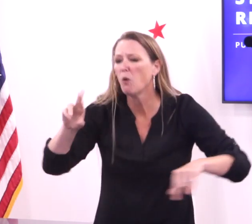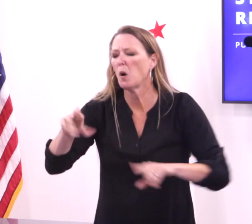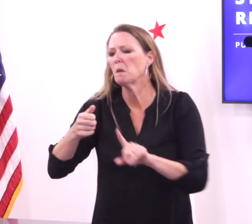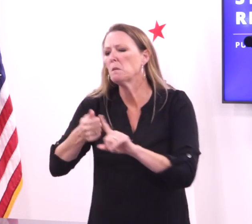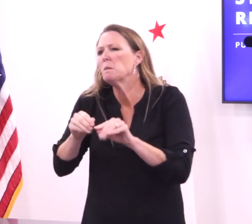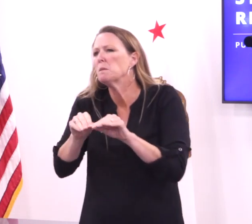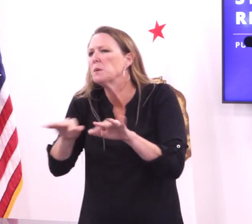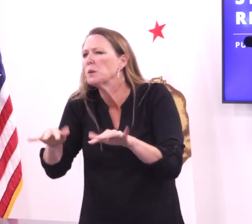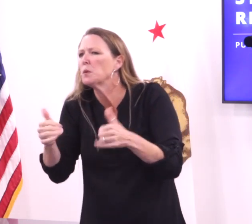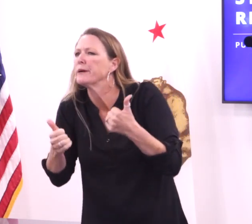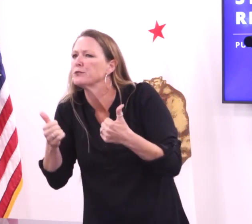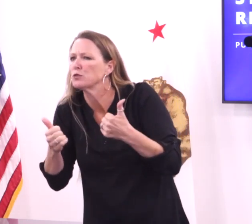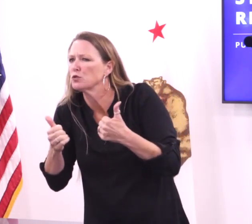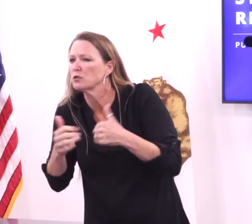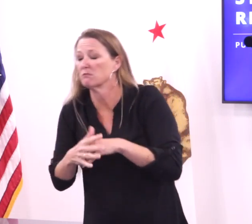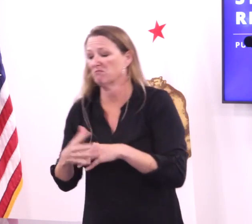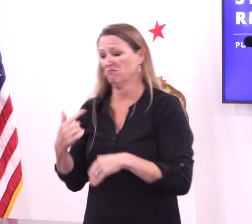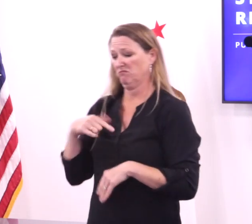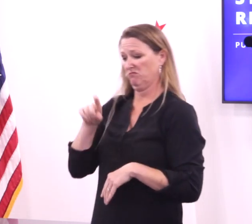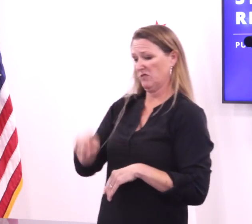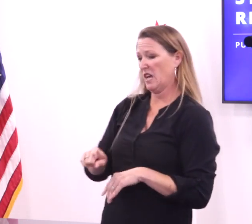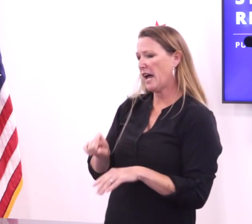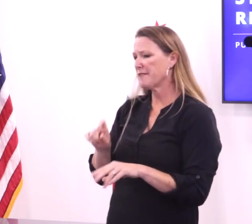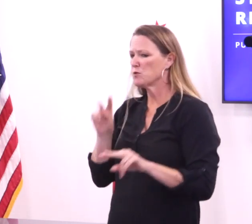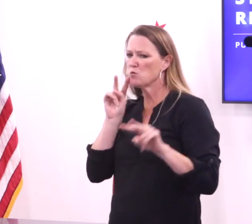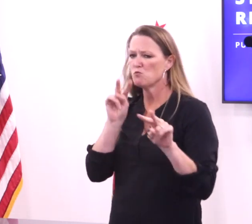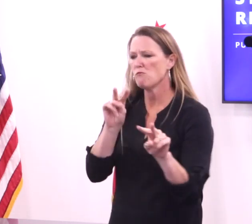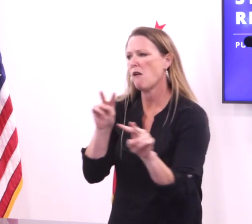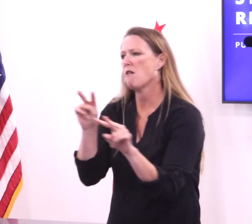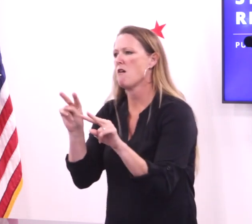we'll make sure that our health care system is there for those in need.